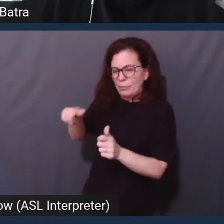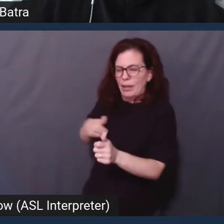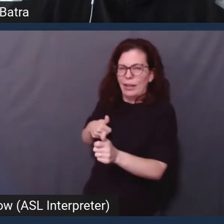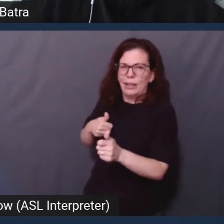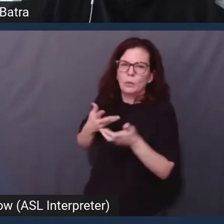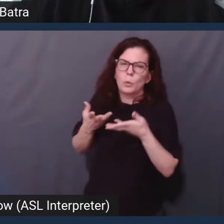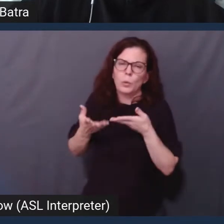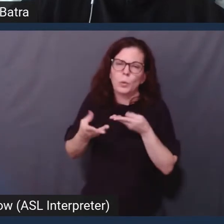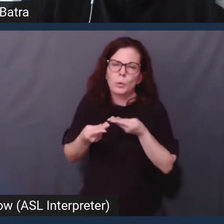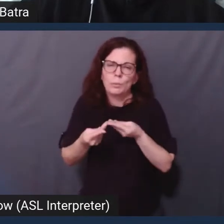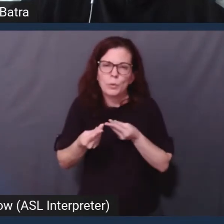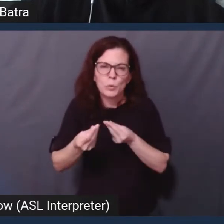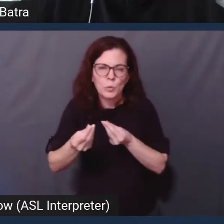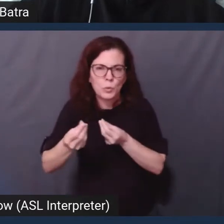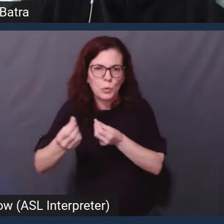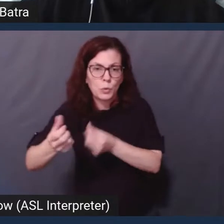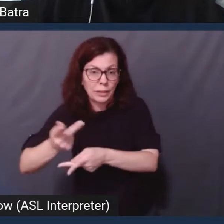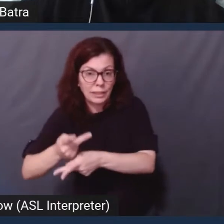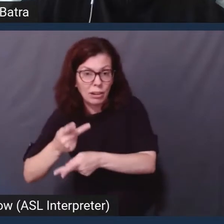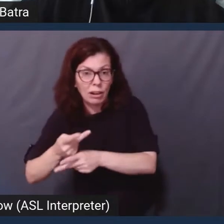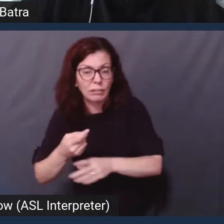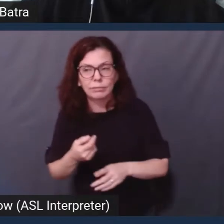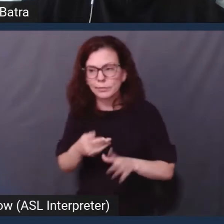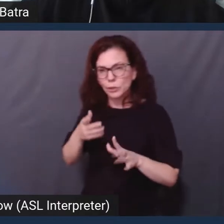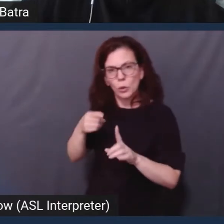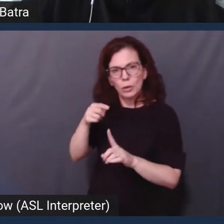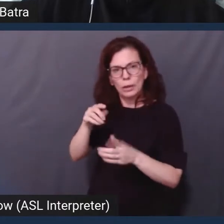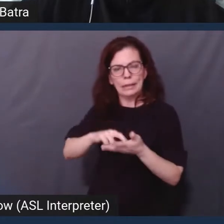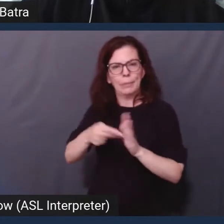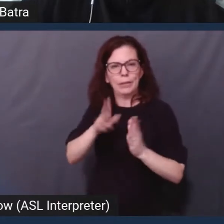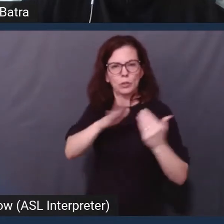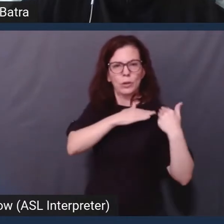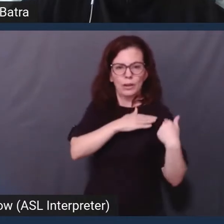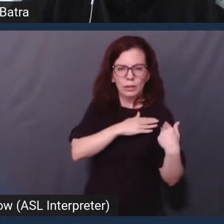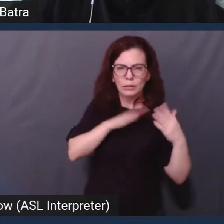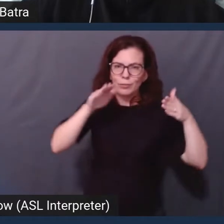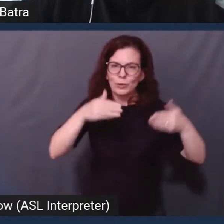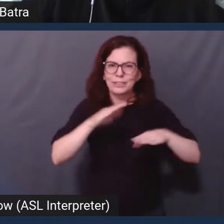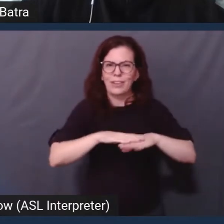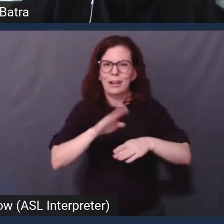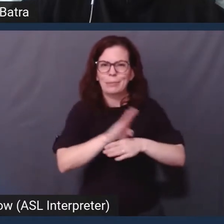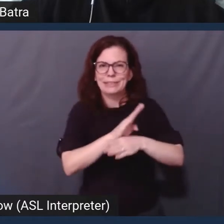And what you have to worry about is about your business. So we want you to focus on your business